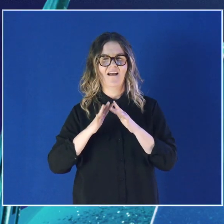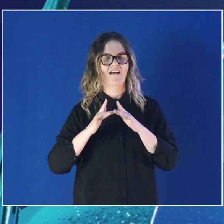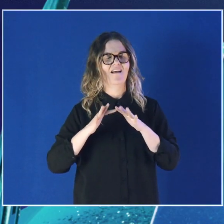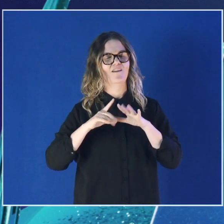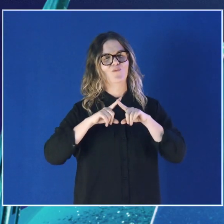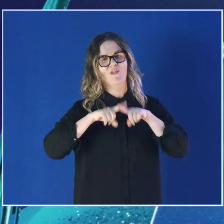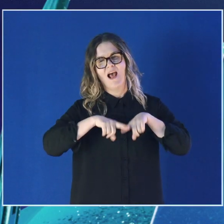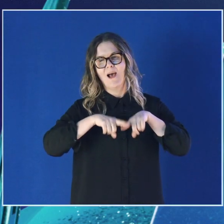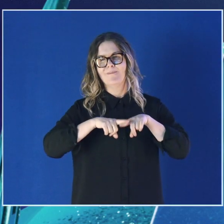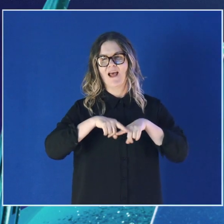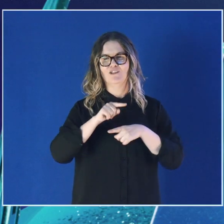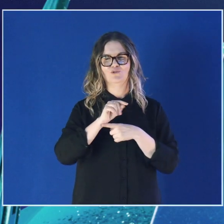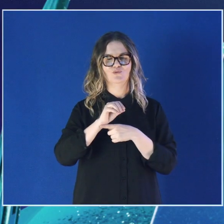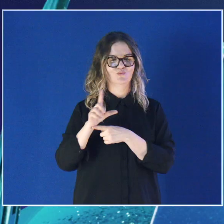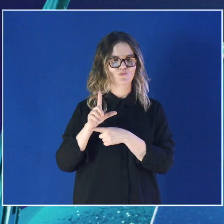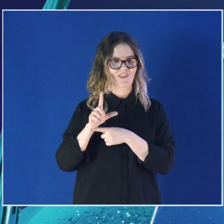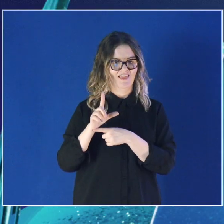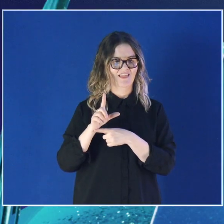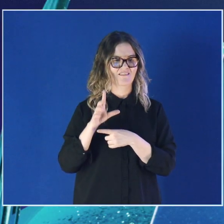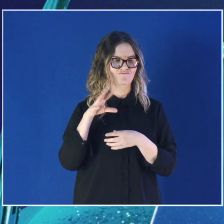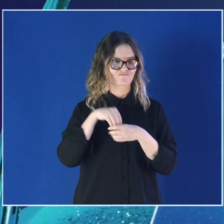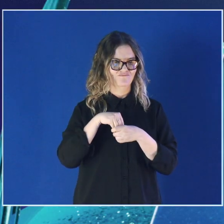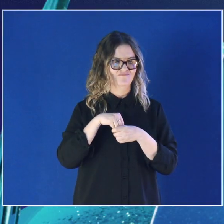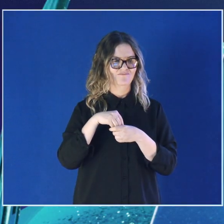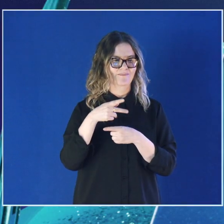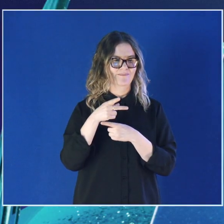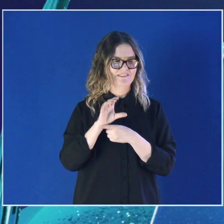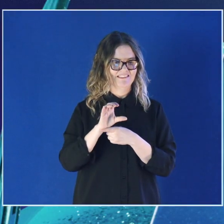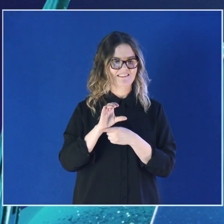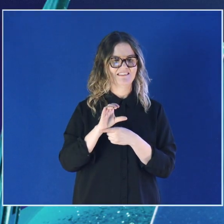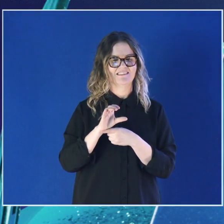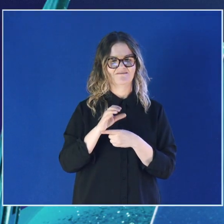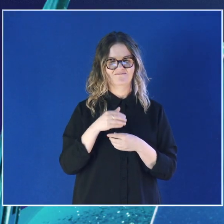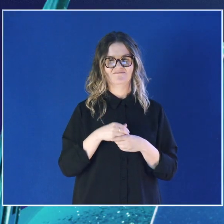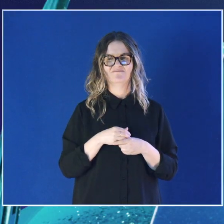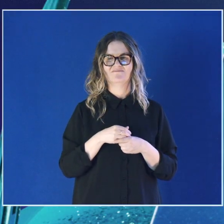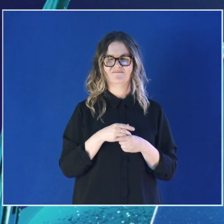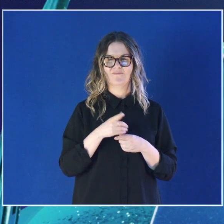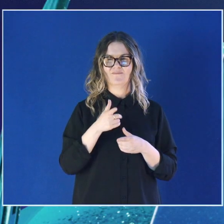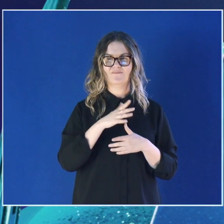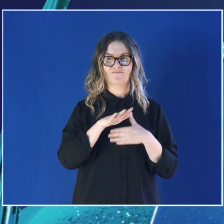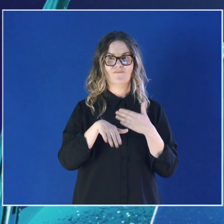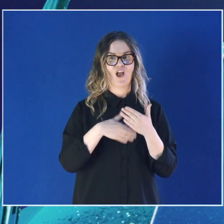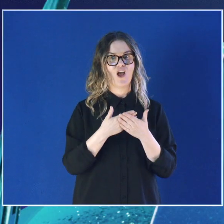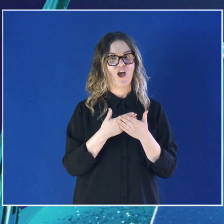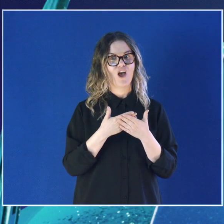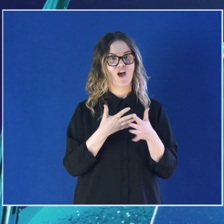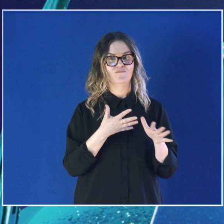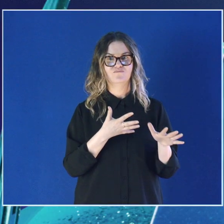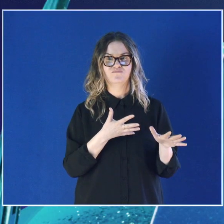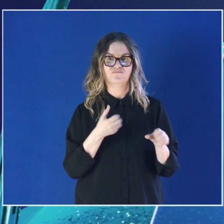and completing forms, are faster and more dependable. With Scan Mode and improved shortcuts, move quickly